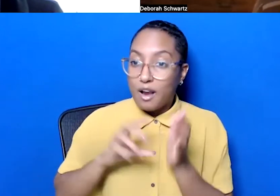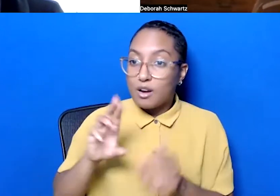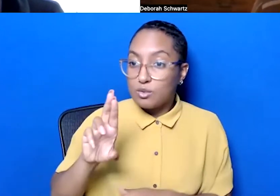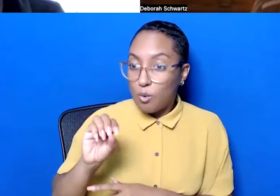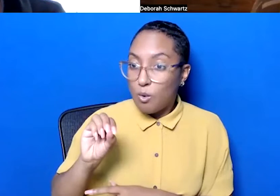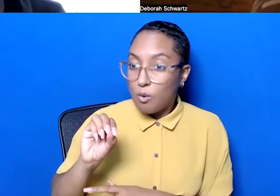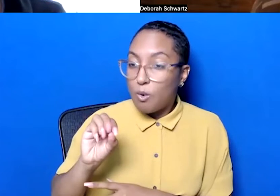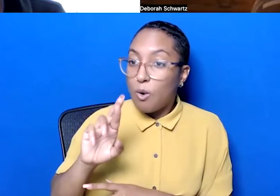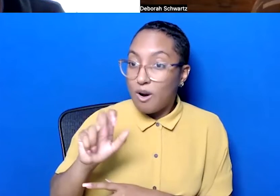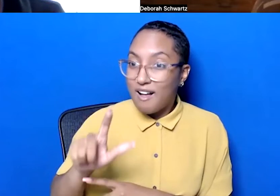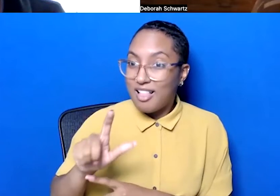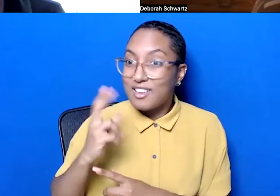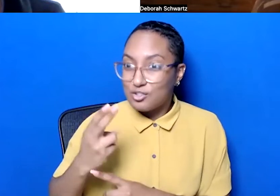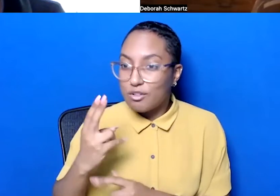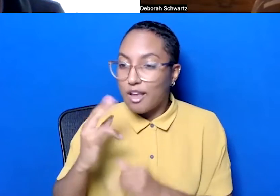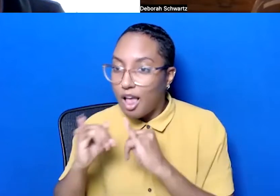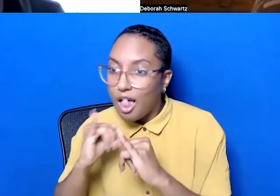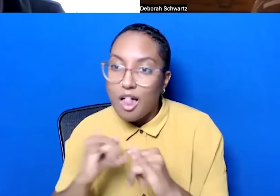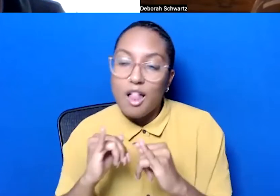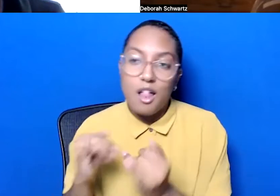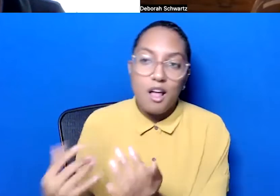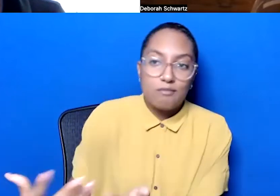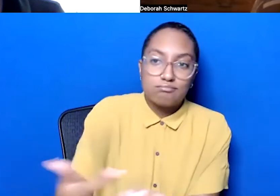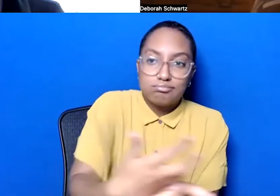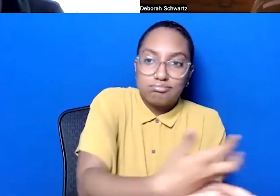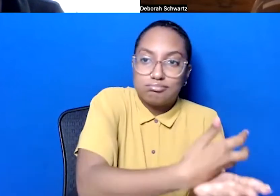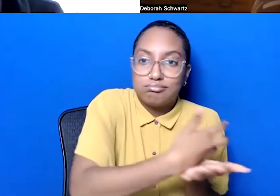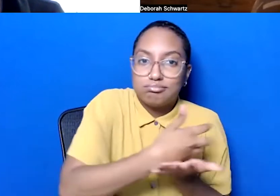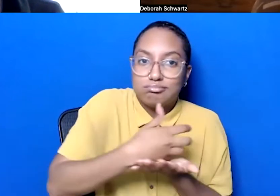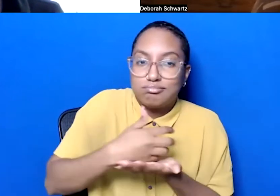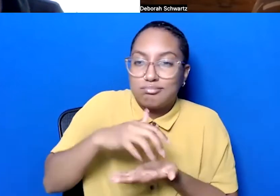of the things that I love to do is to, to gather oral histories. So I think it's- it's an import- it's